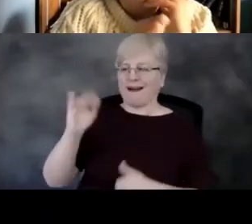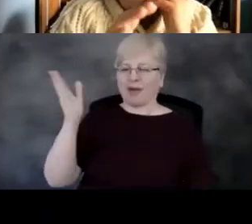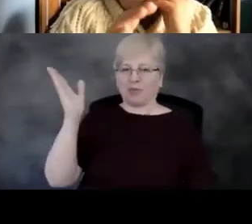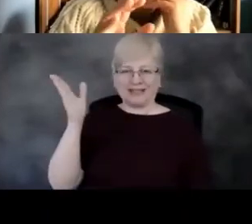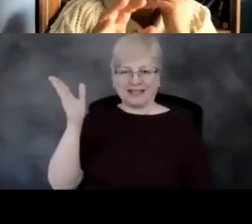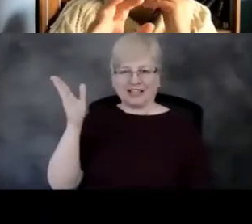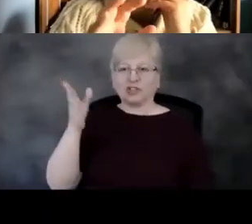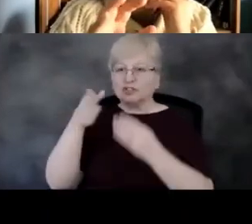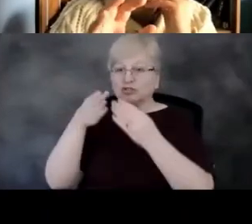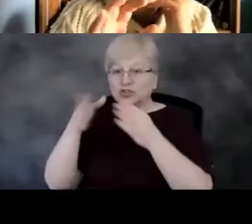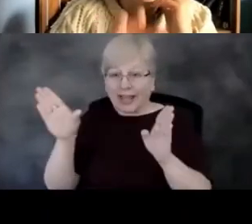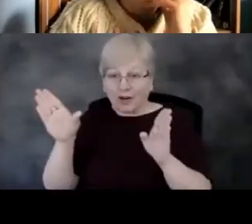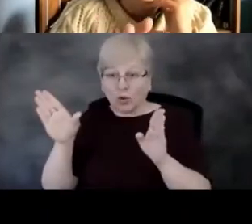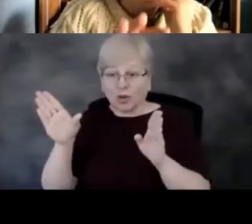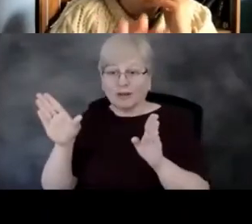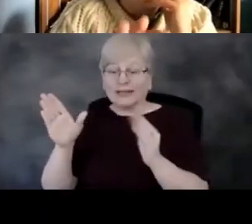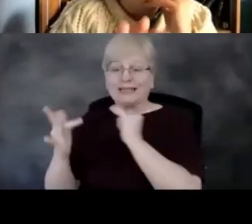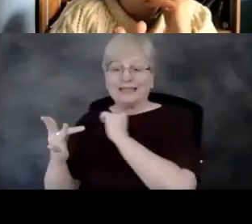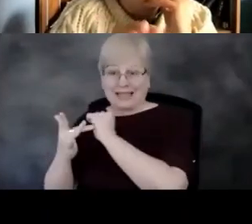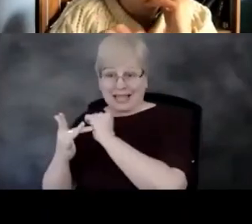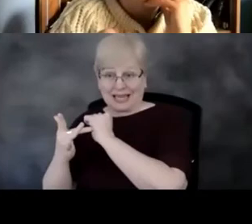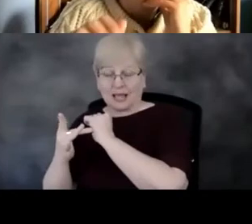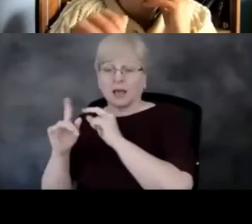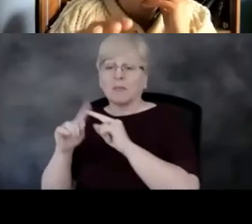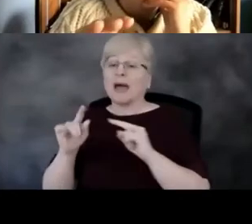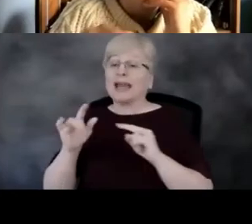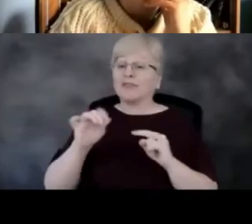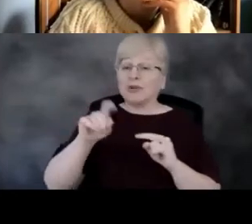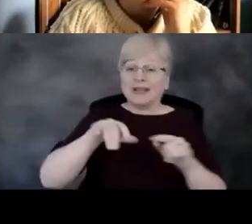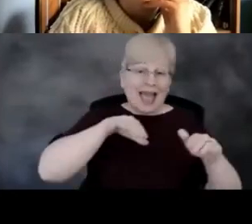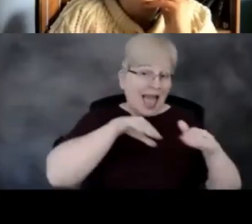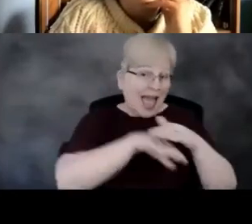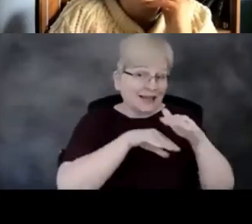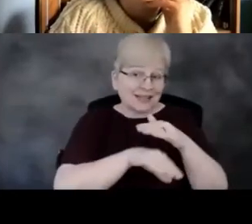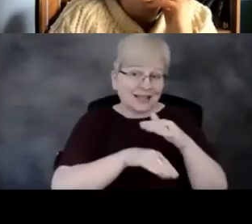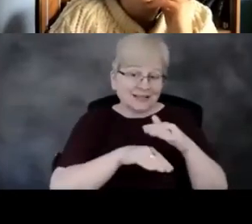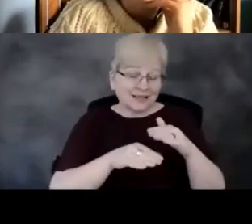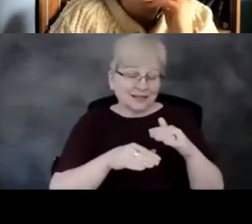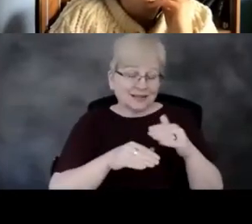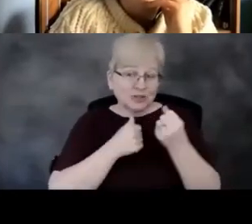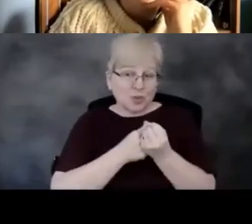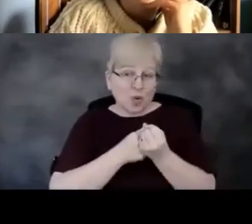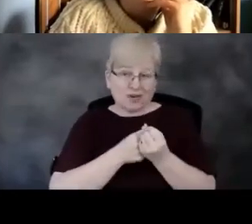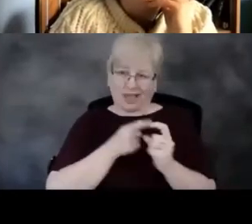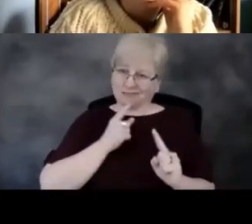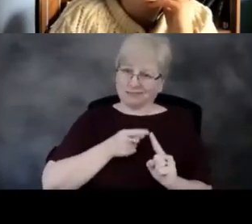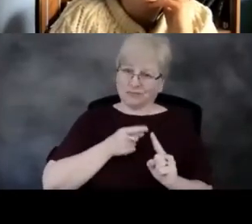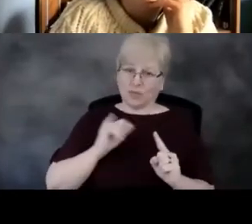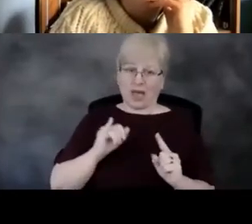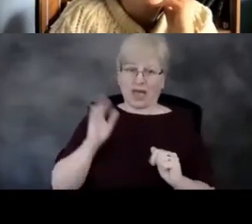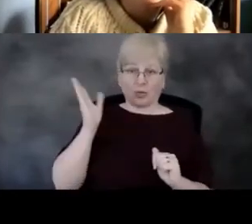if anyone needs 17:34:58 access support, specifically with iPresentation, 17:35:03 in particular, if you are a blind